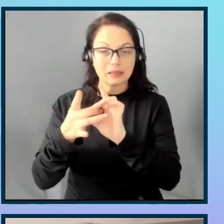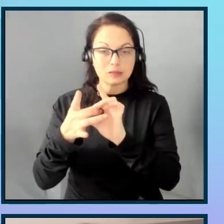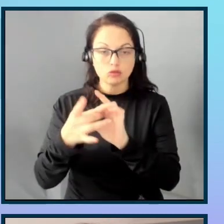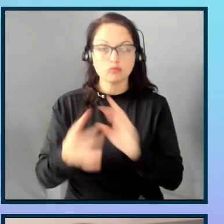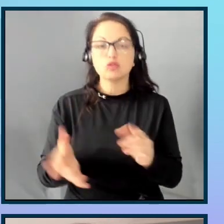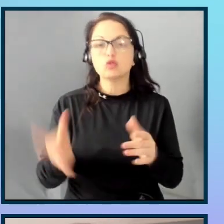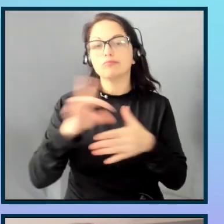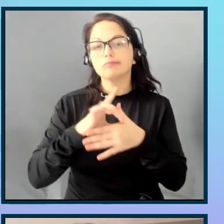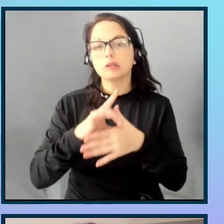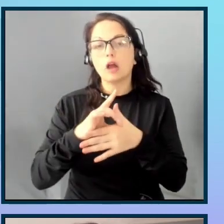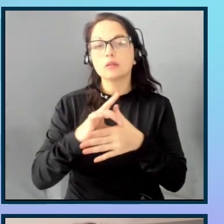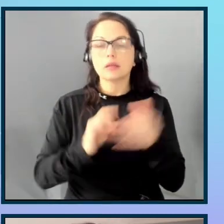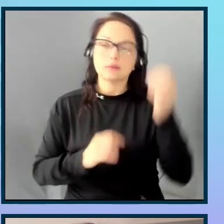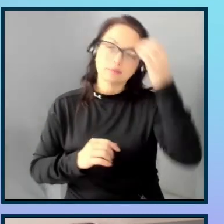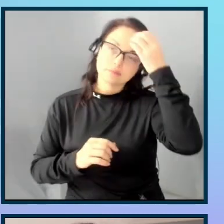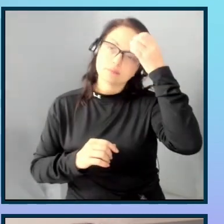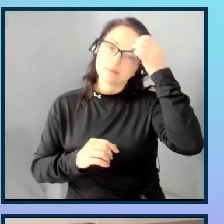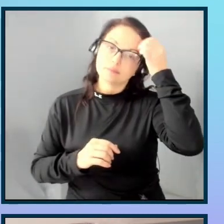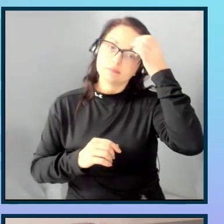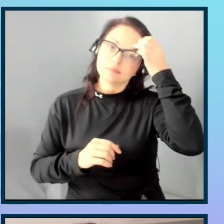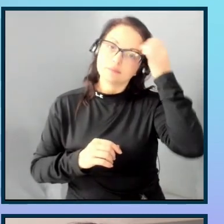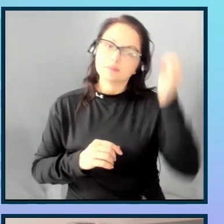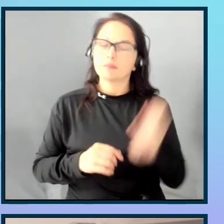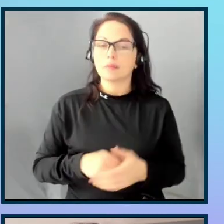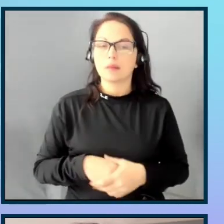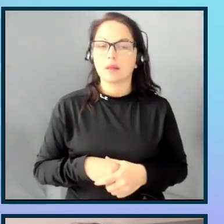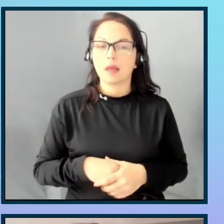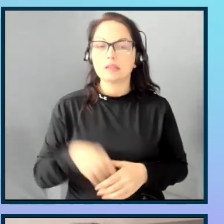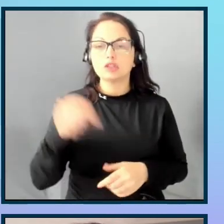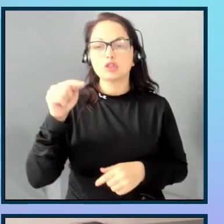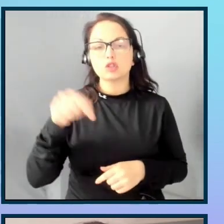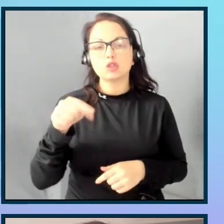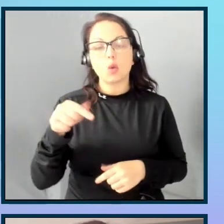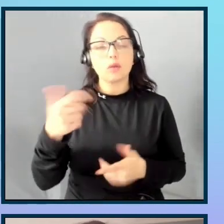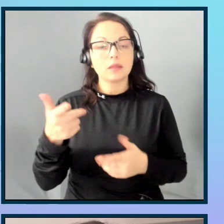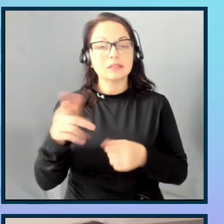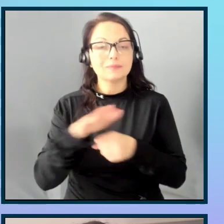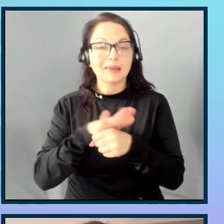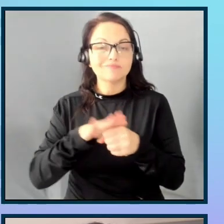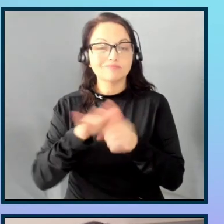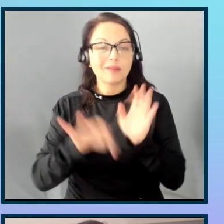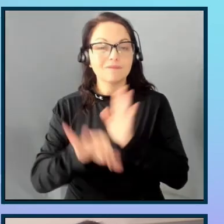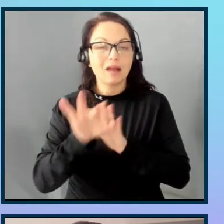This makes logical, this makes locating and navigating information easier and faster.